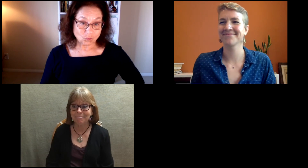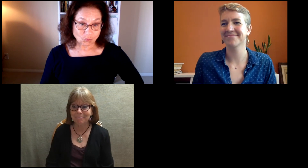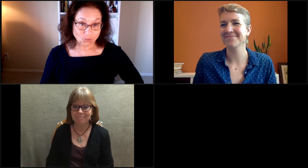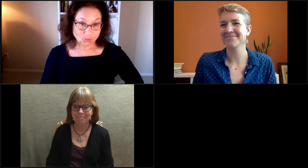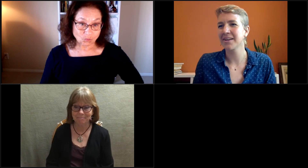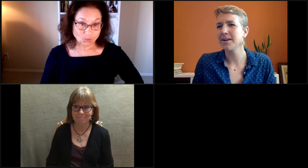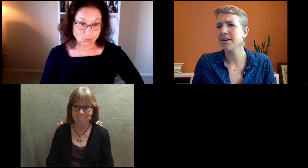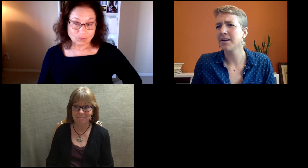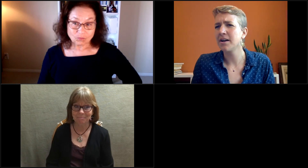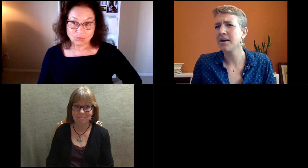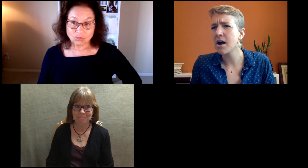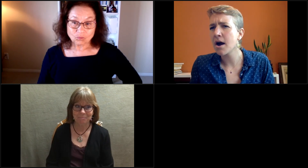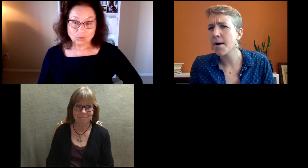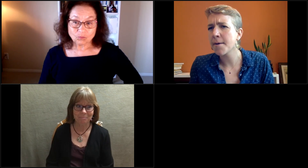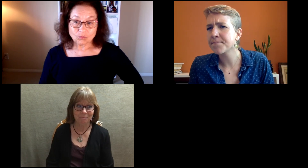[Tory Sampson] Thank you, Rachel.